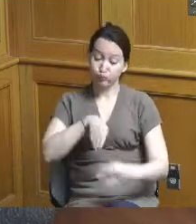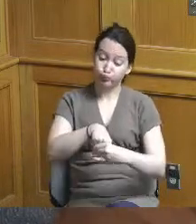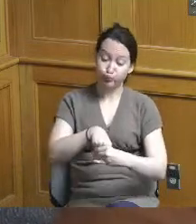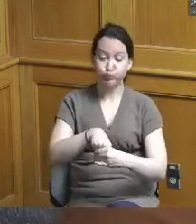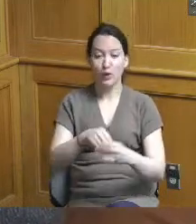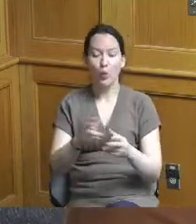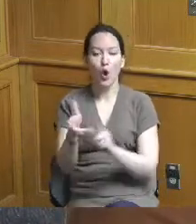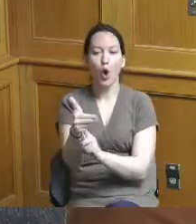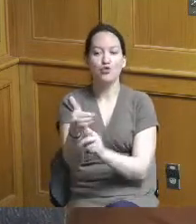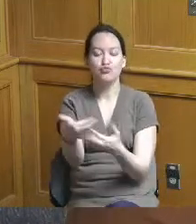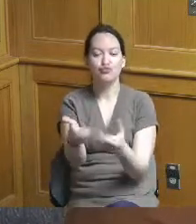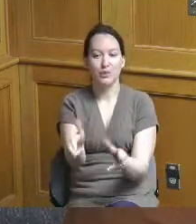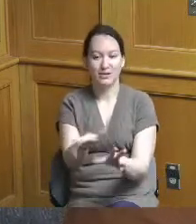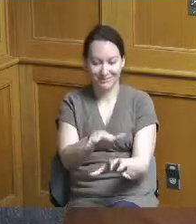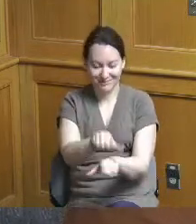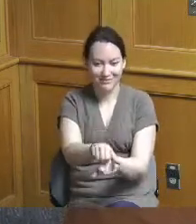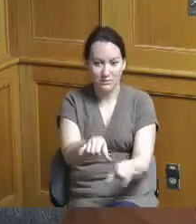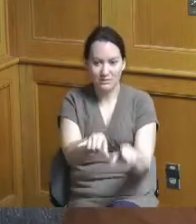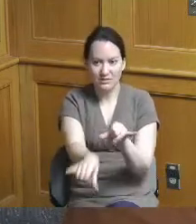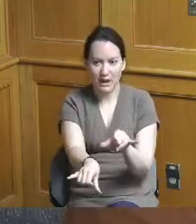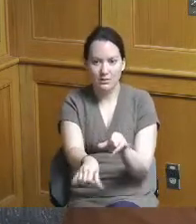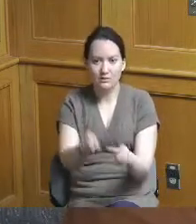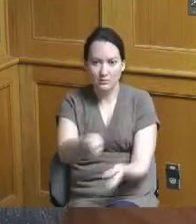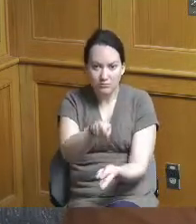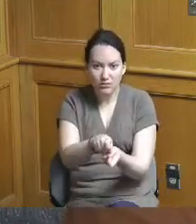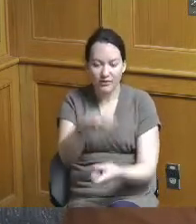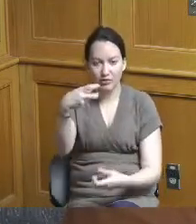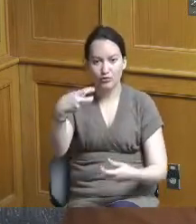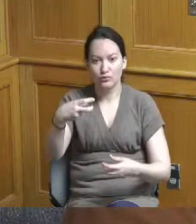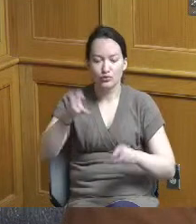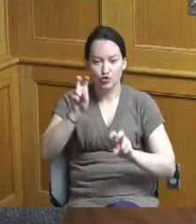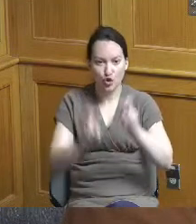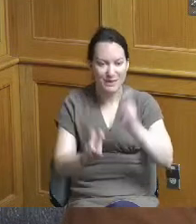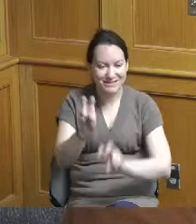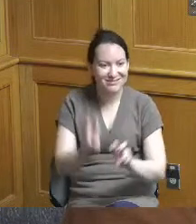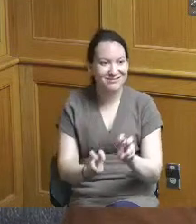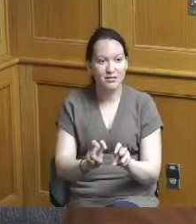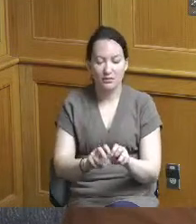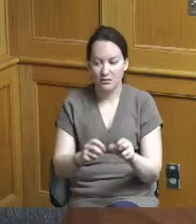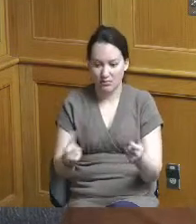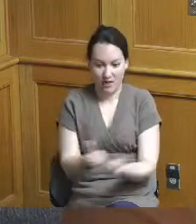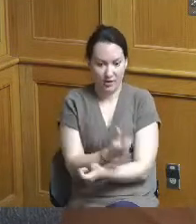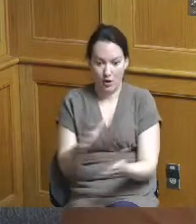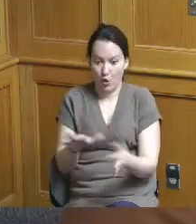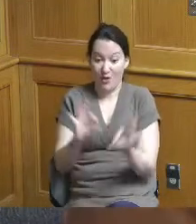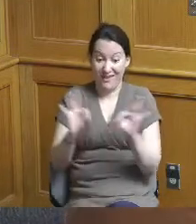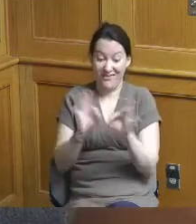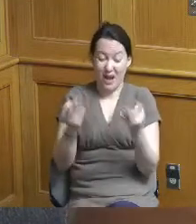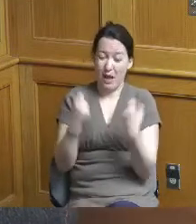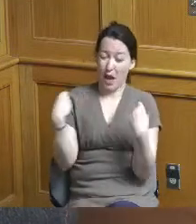hotel rooms to stay for tournaments and you have the whole family driving those little minivans